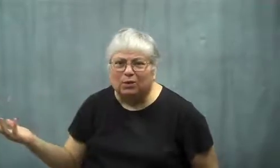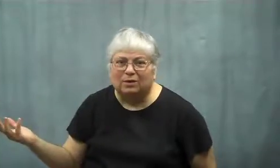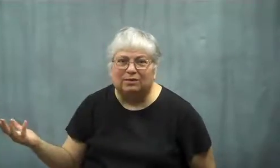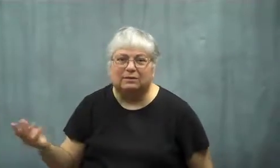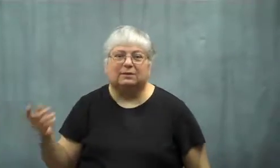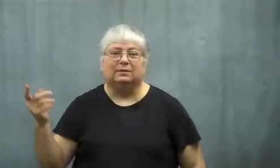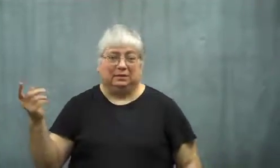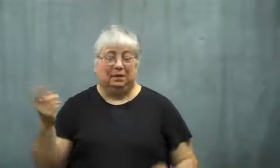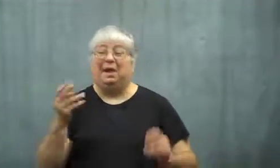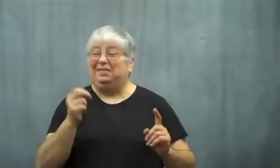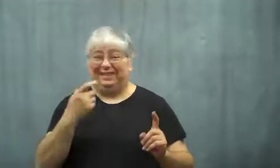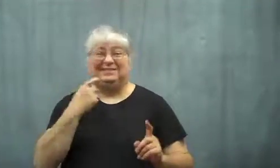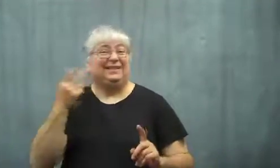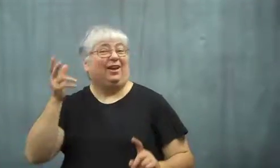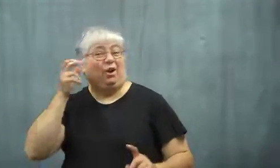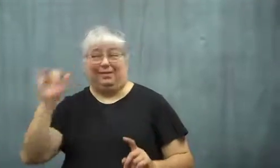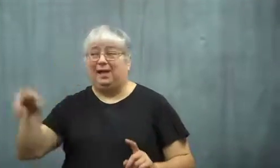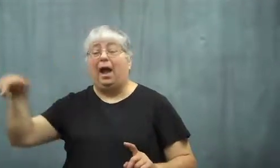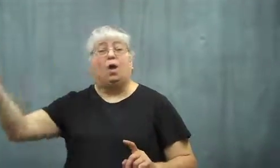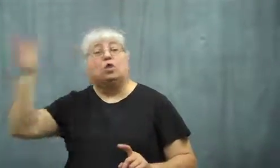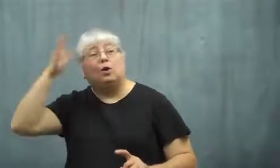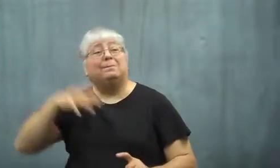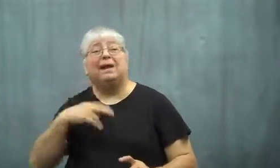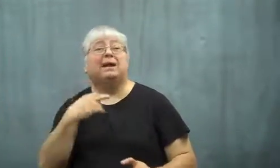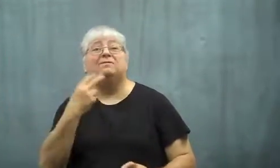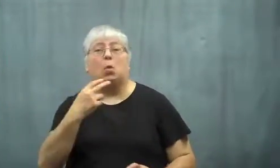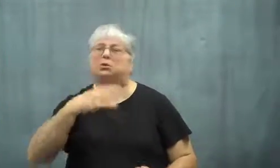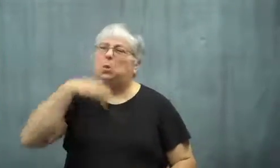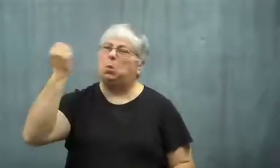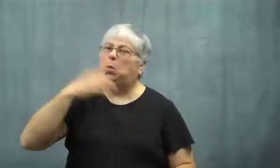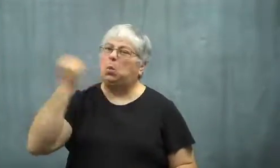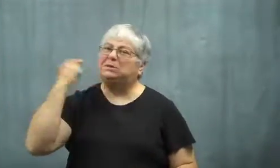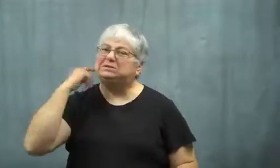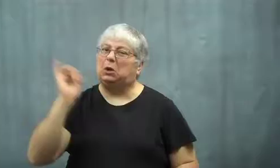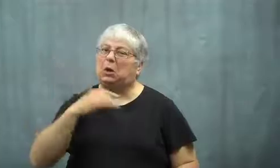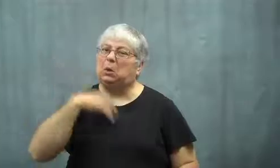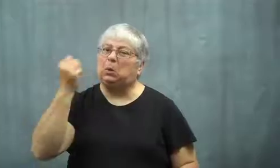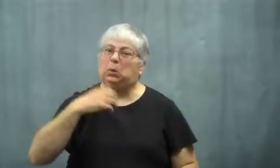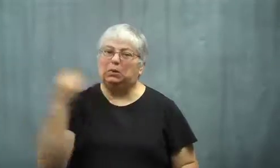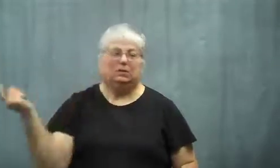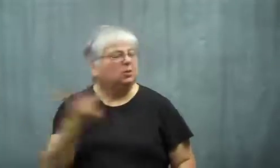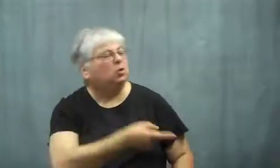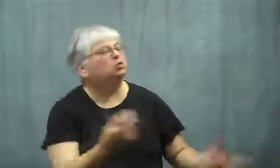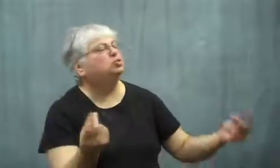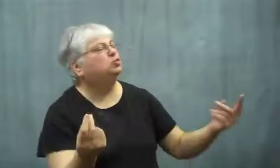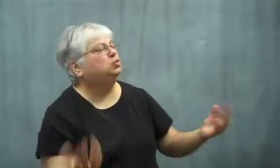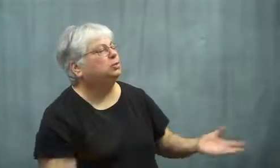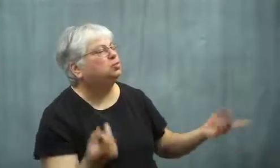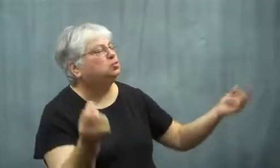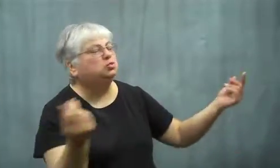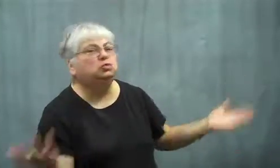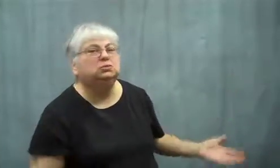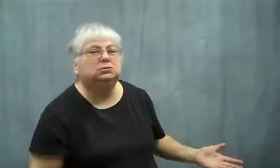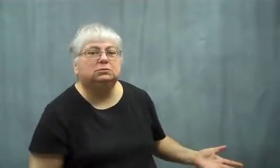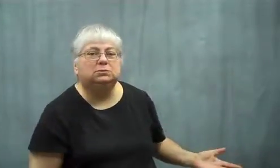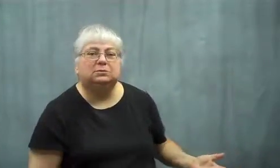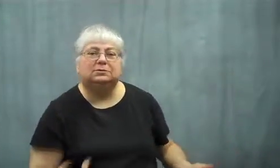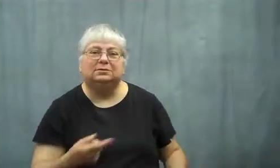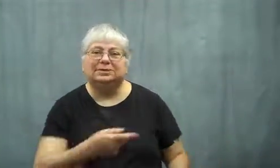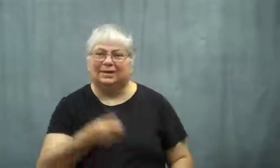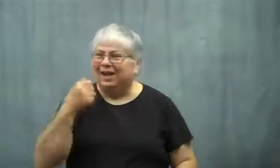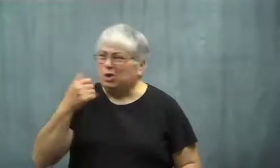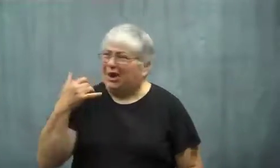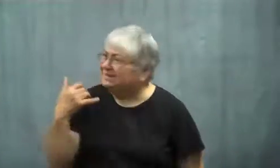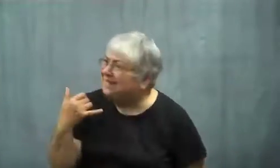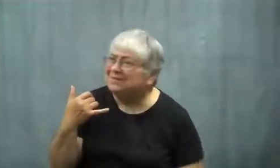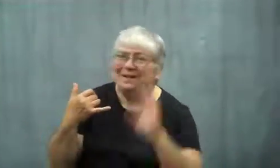She said she heard an older man's voice saying,